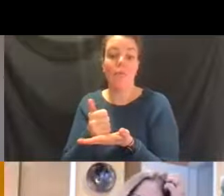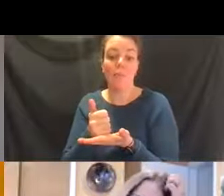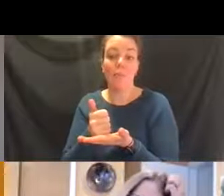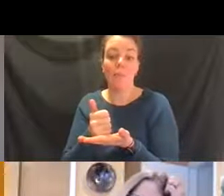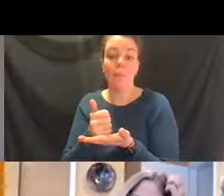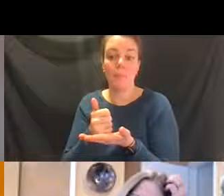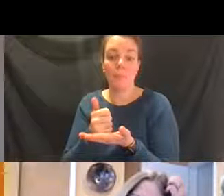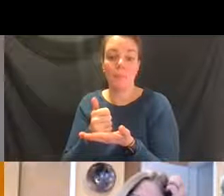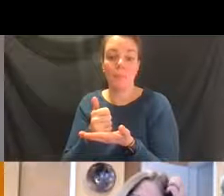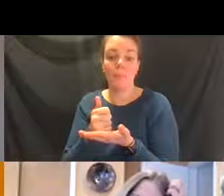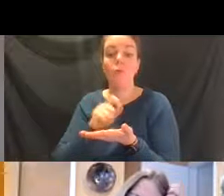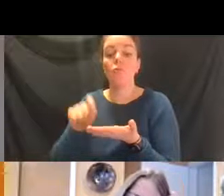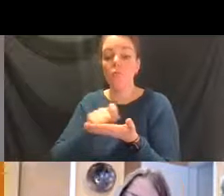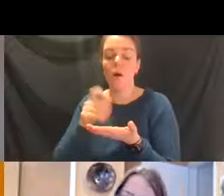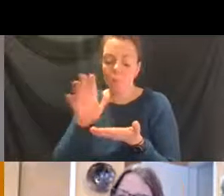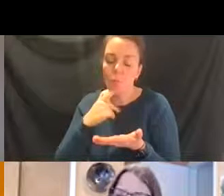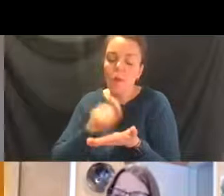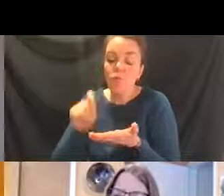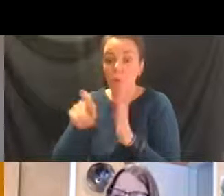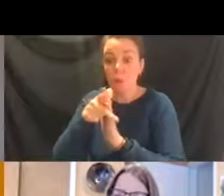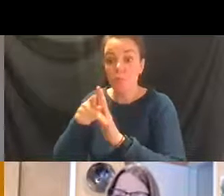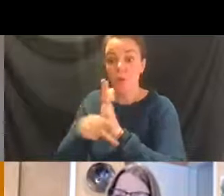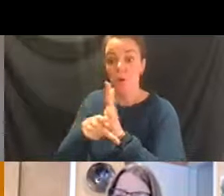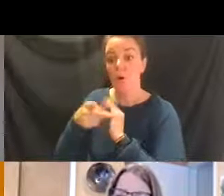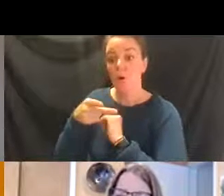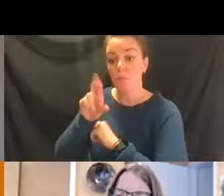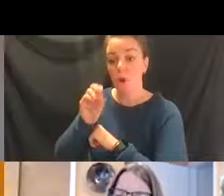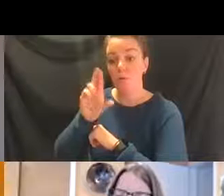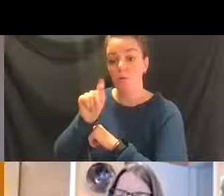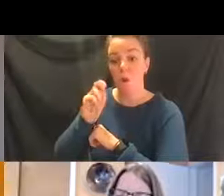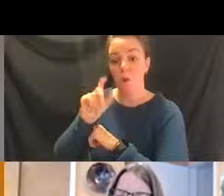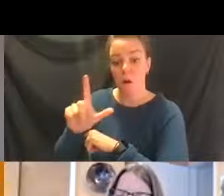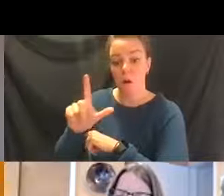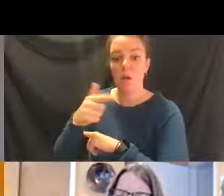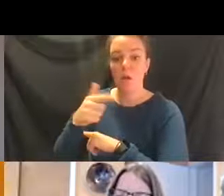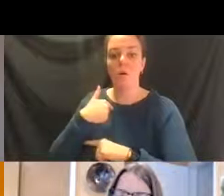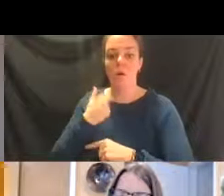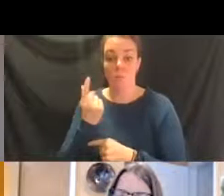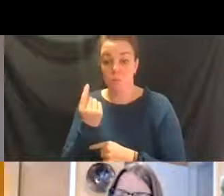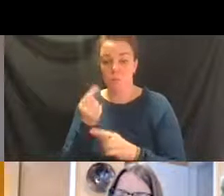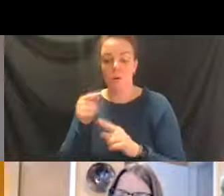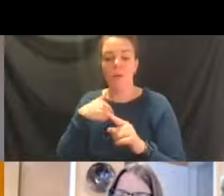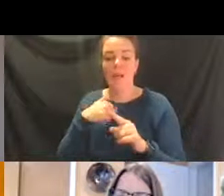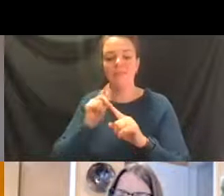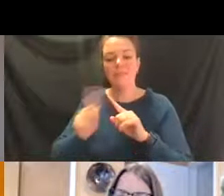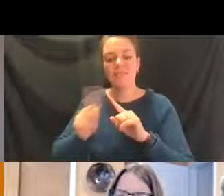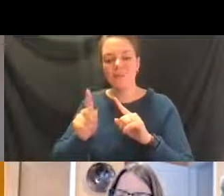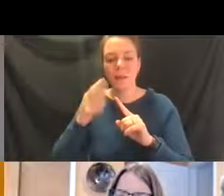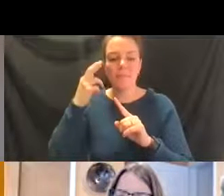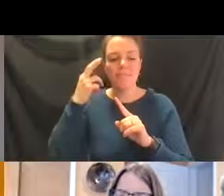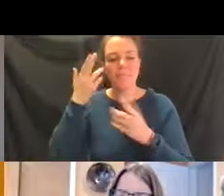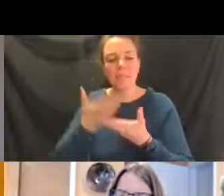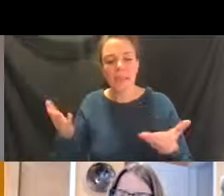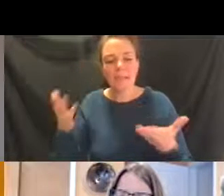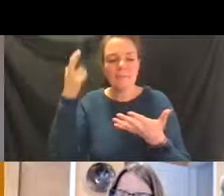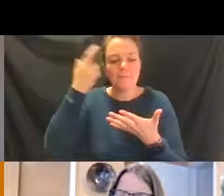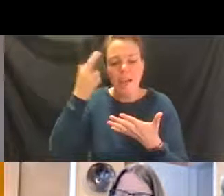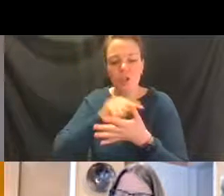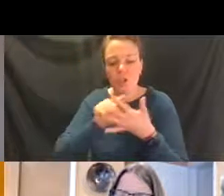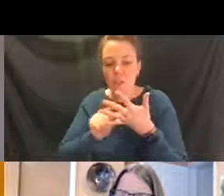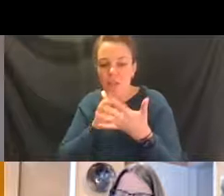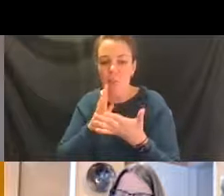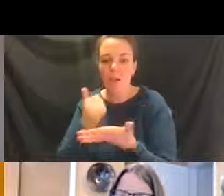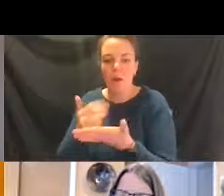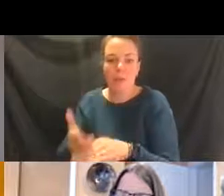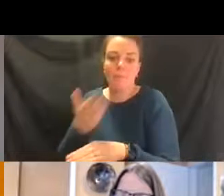write a protocol where we outlined different factors that would improve capacity and